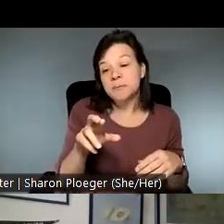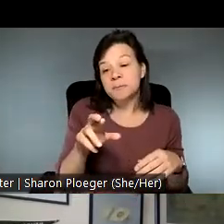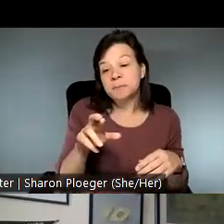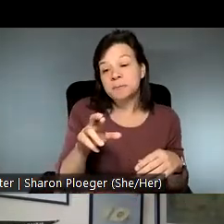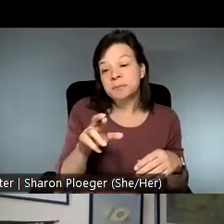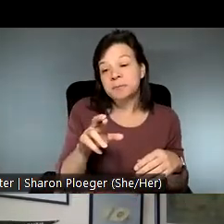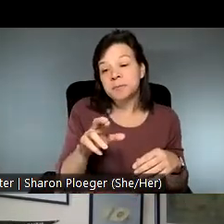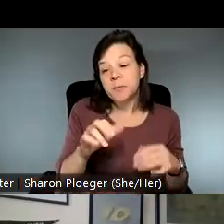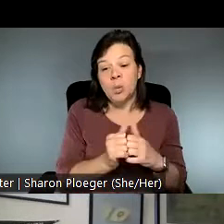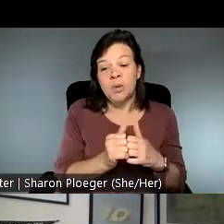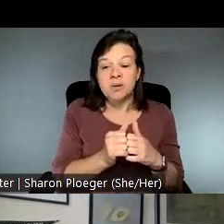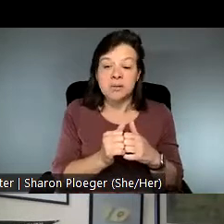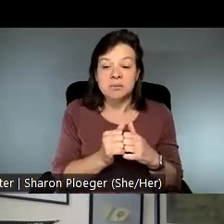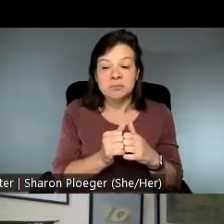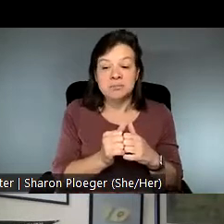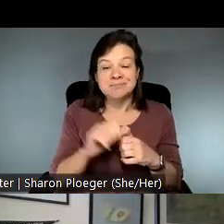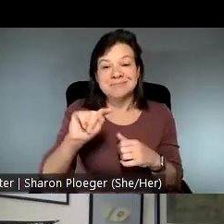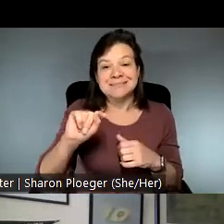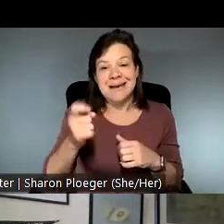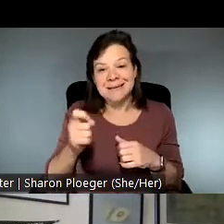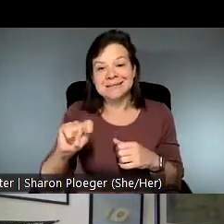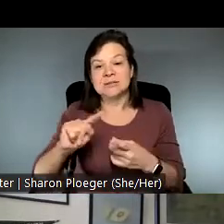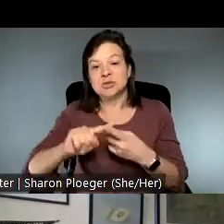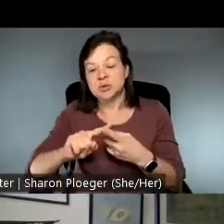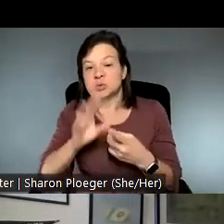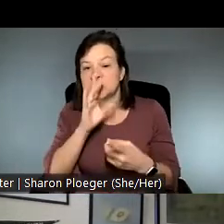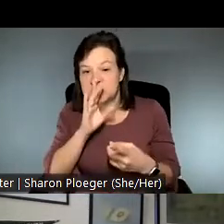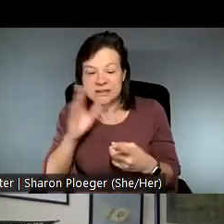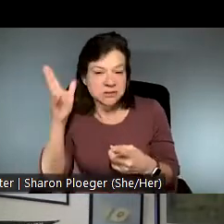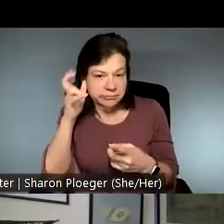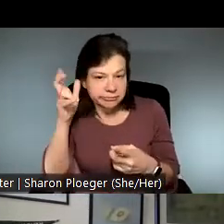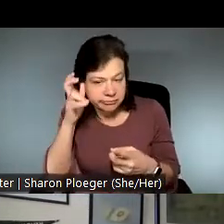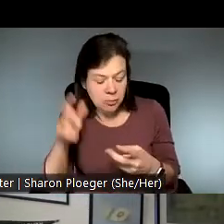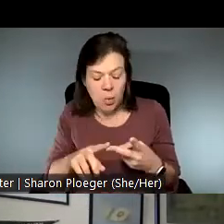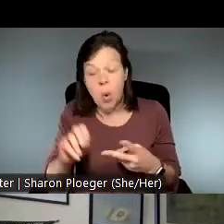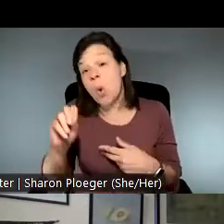text to speech synthesizer or it can be used in the case of someone